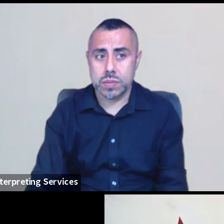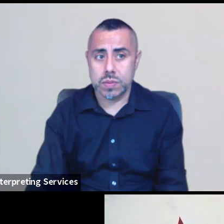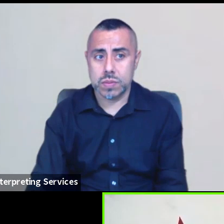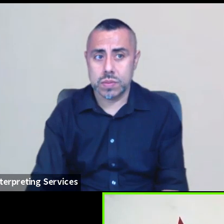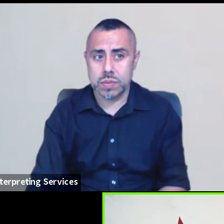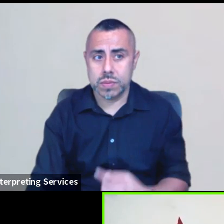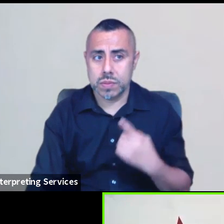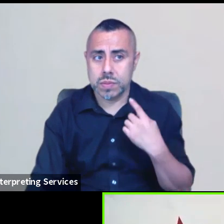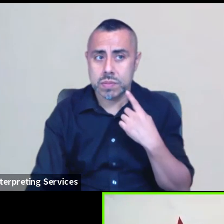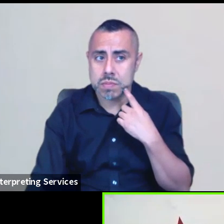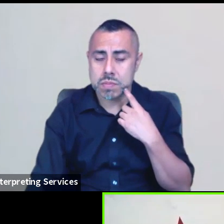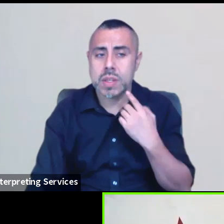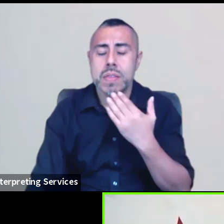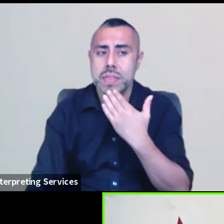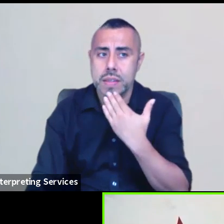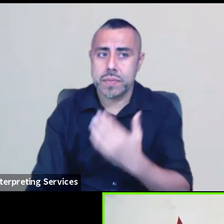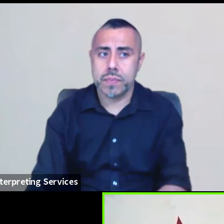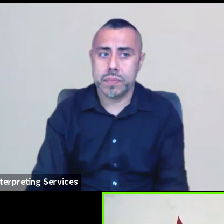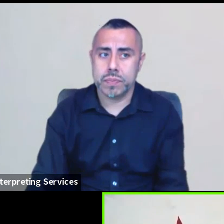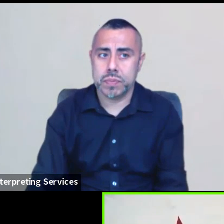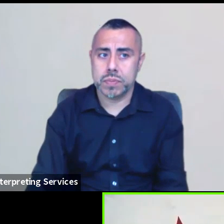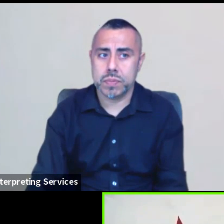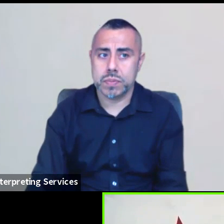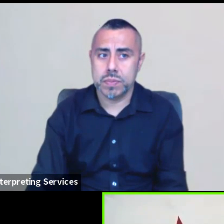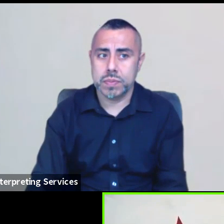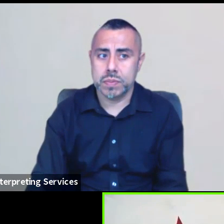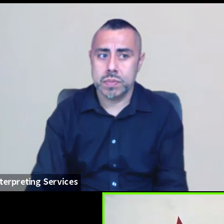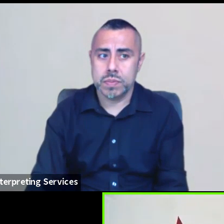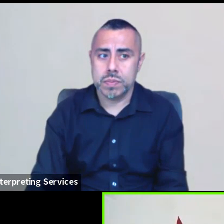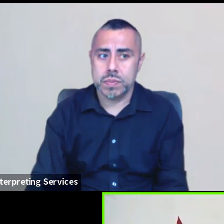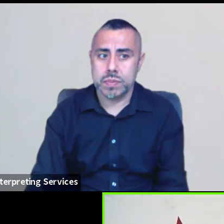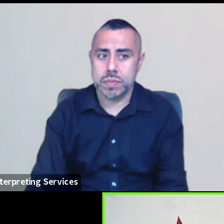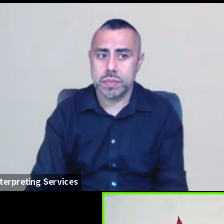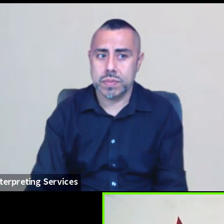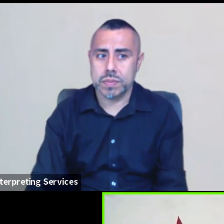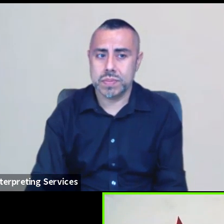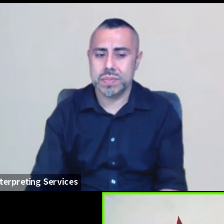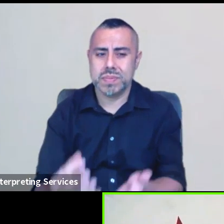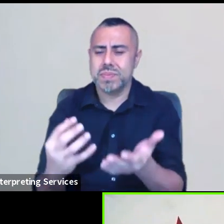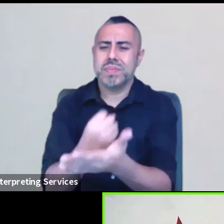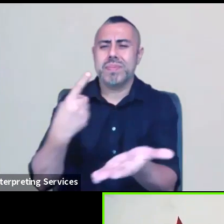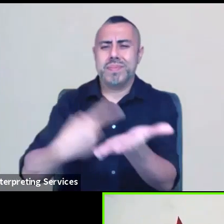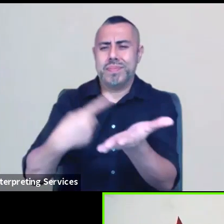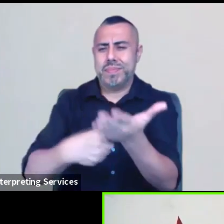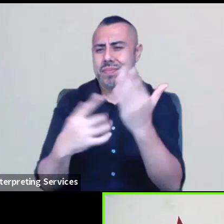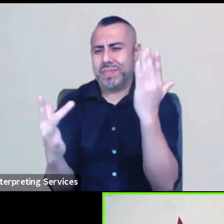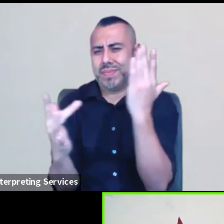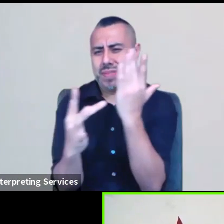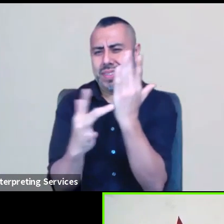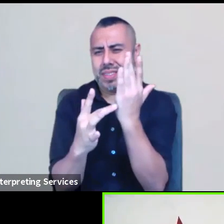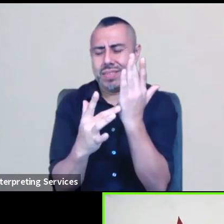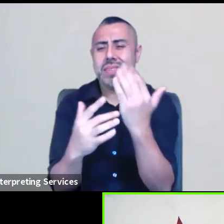Thank you, Viv. And so, I wanna talk about technology and the technological lags that can happen